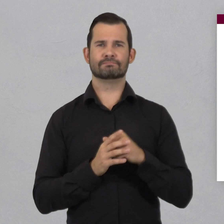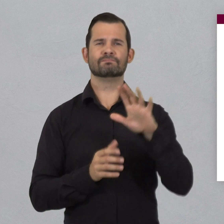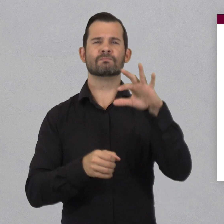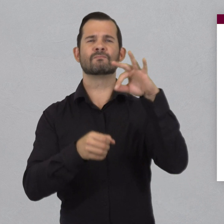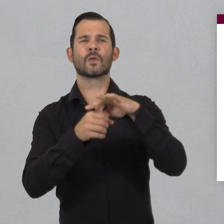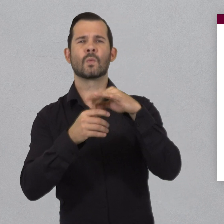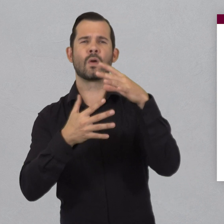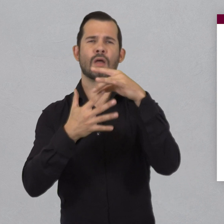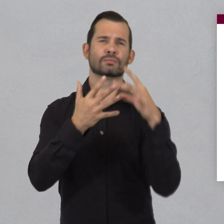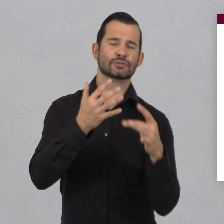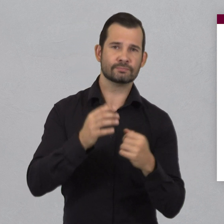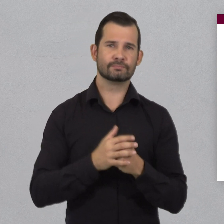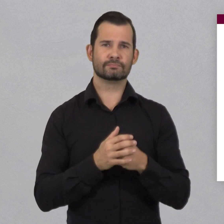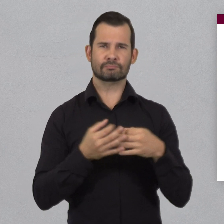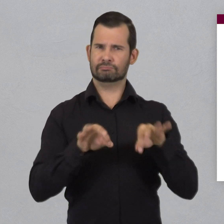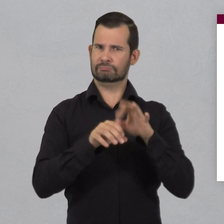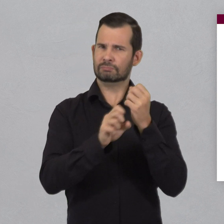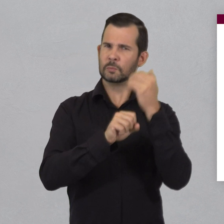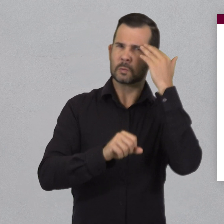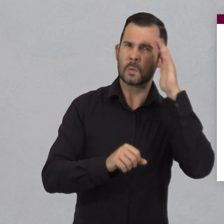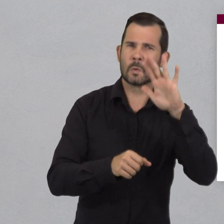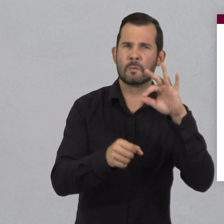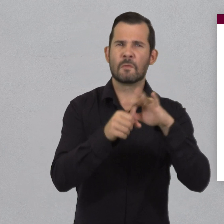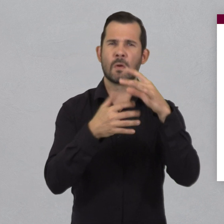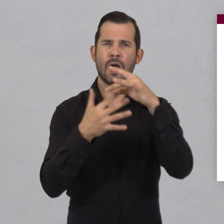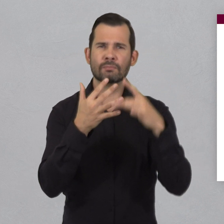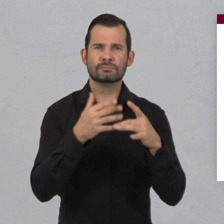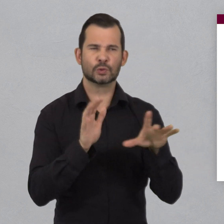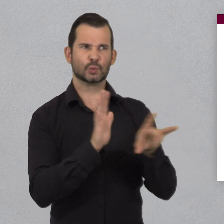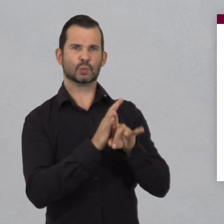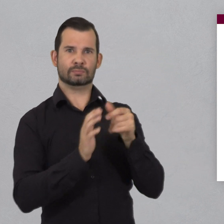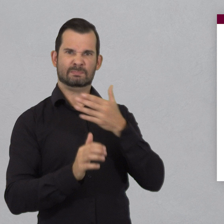Your voting options Get to know your voting options and